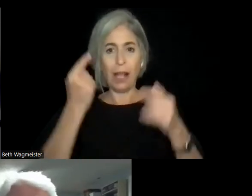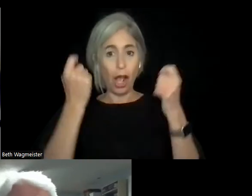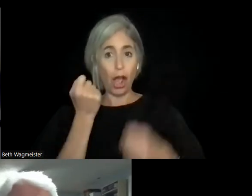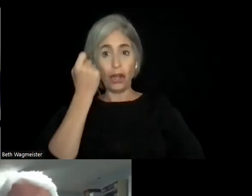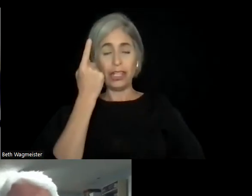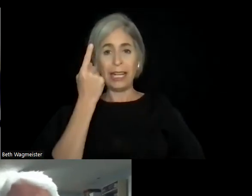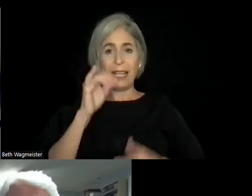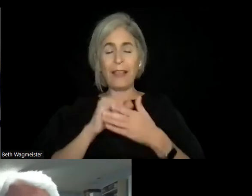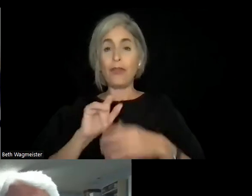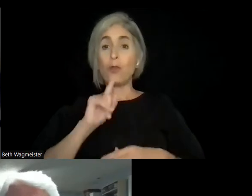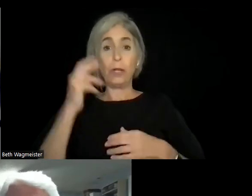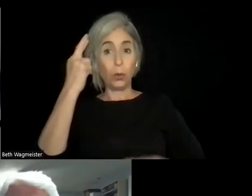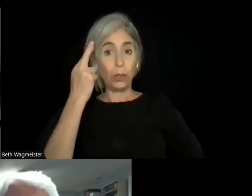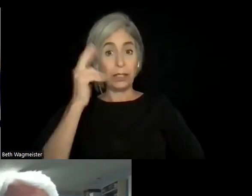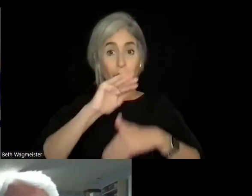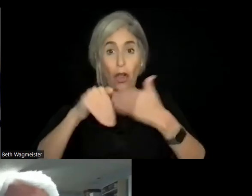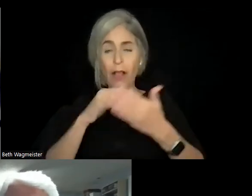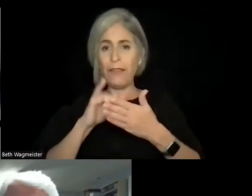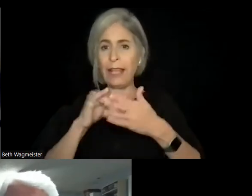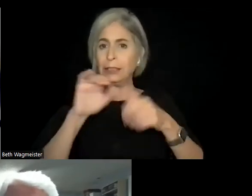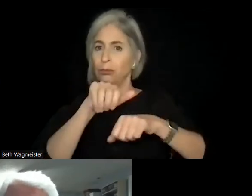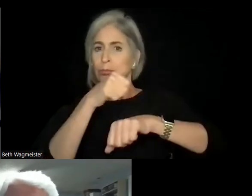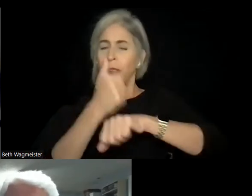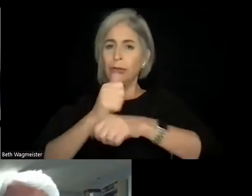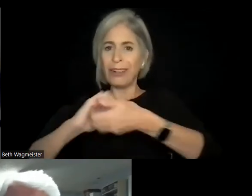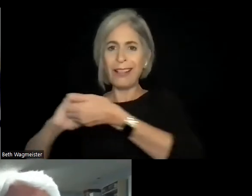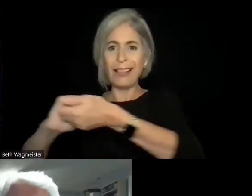or another. It is beyond that